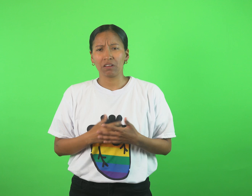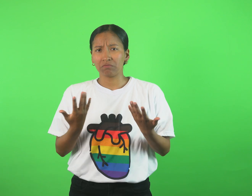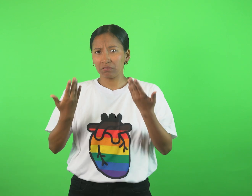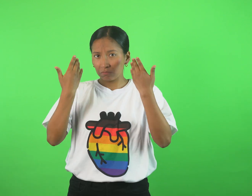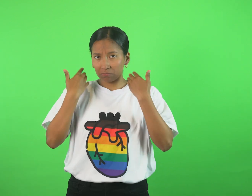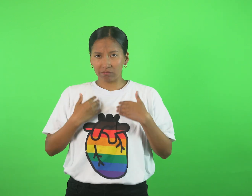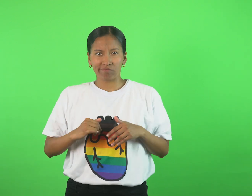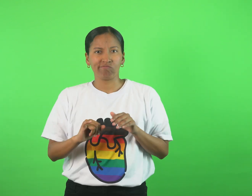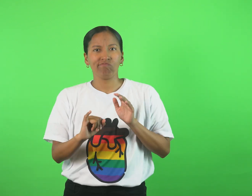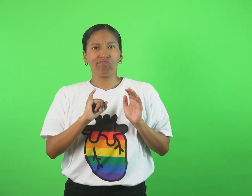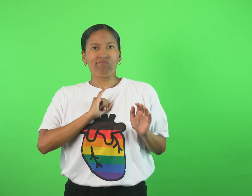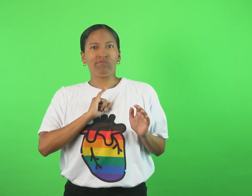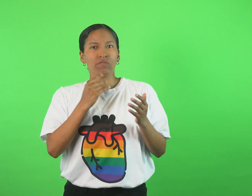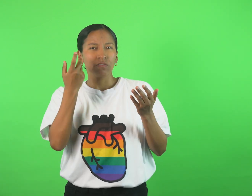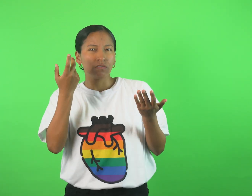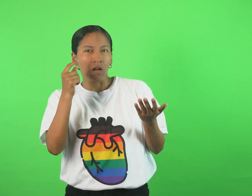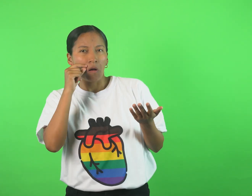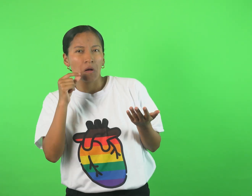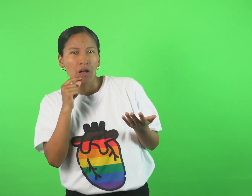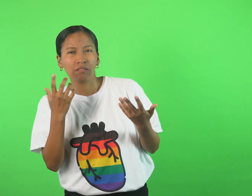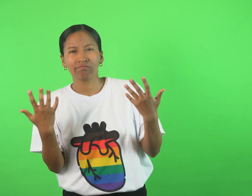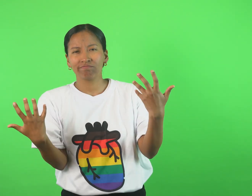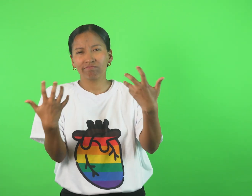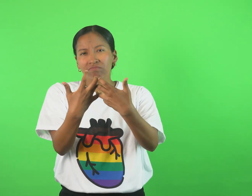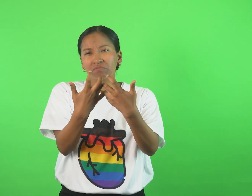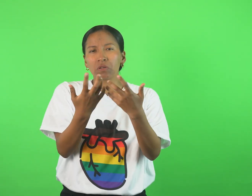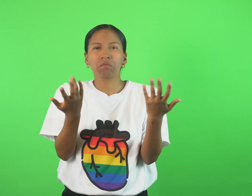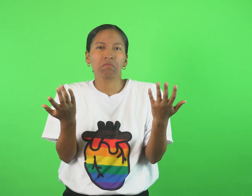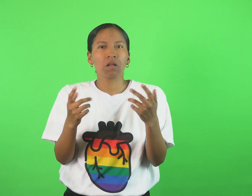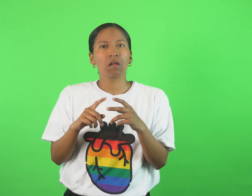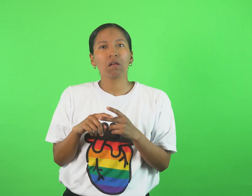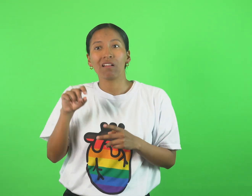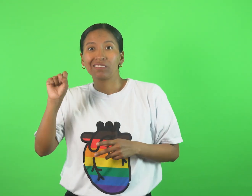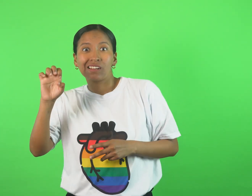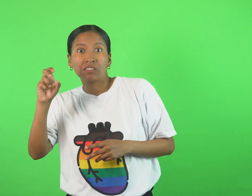when the person's gender identity